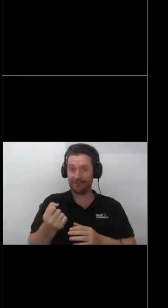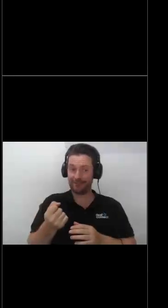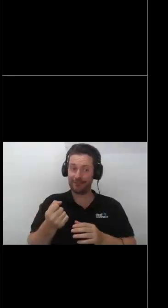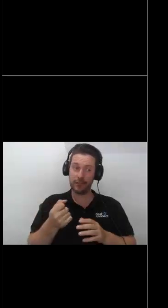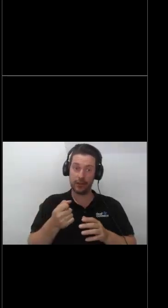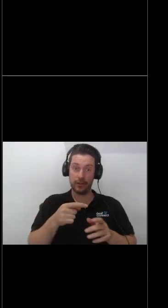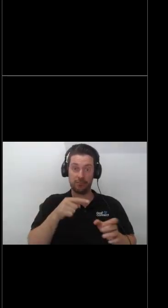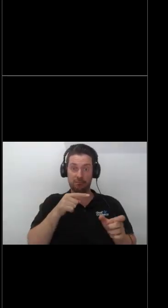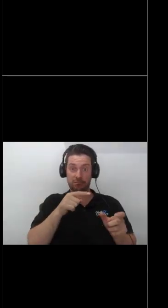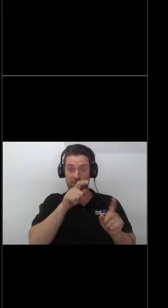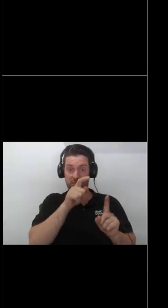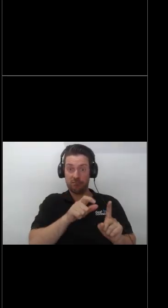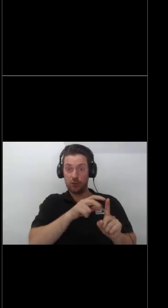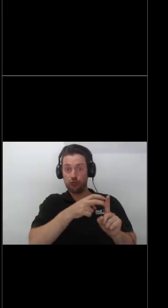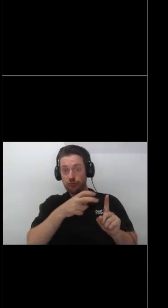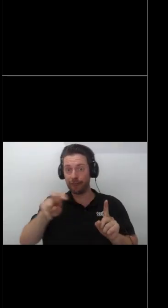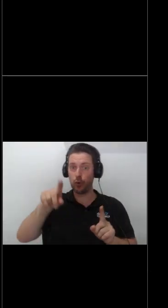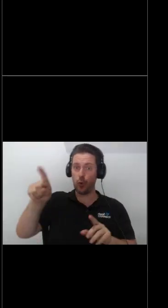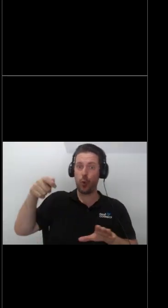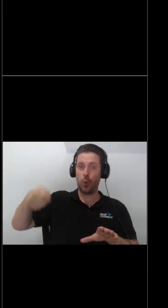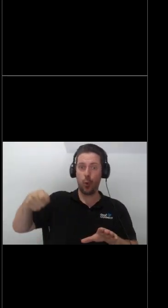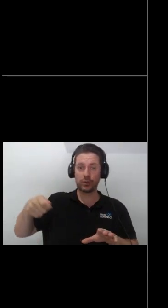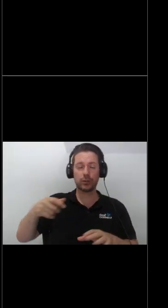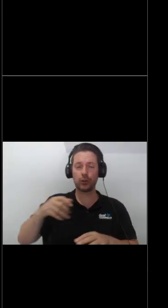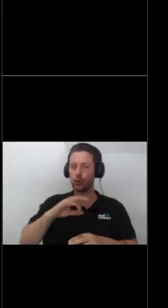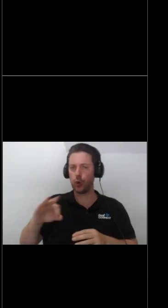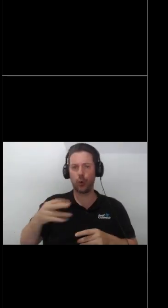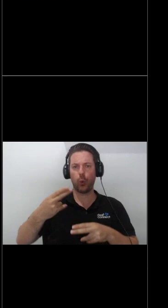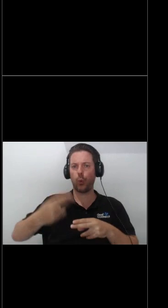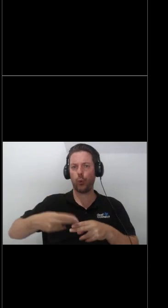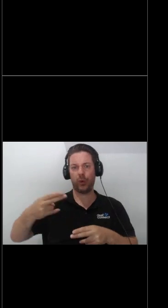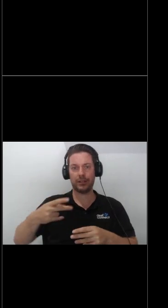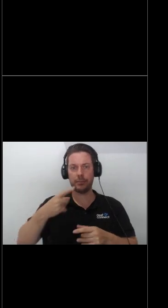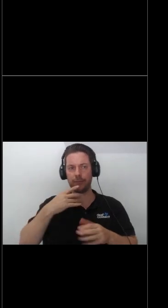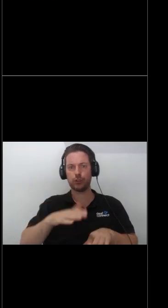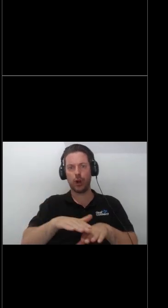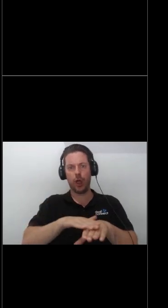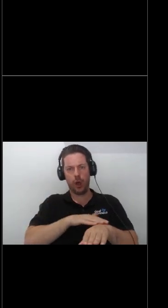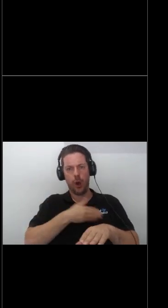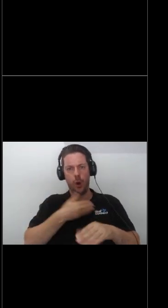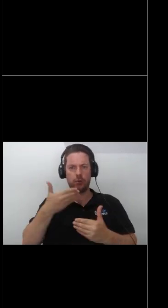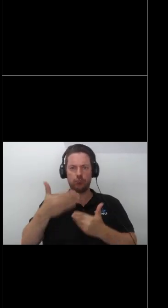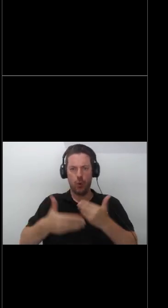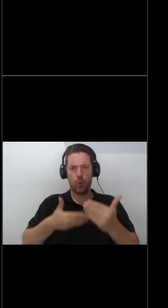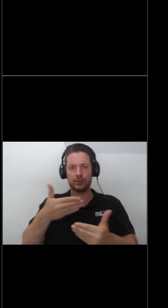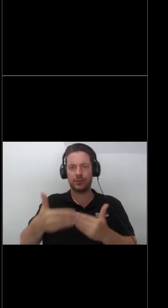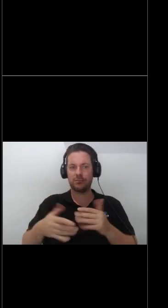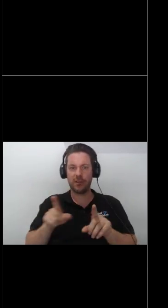that the process is a long one, a bit like a marathon. So it can take anywhere from sort of nine months